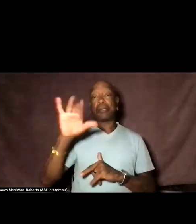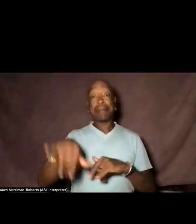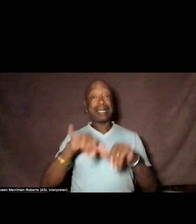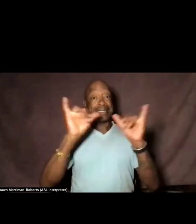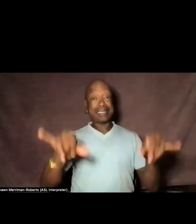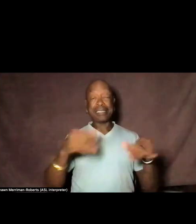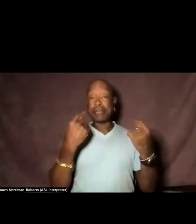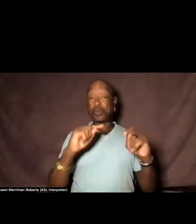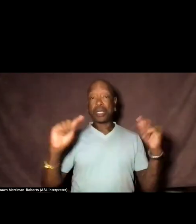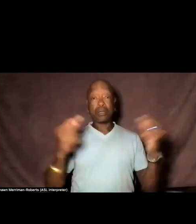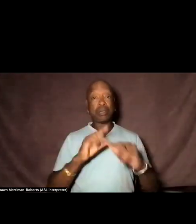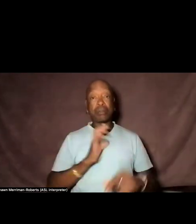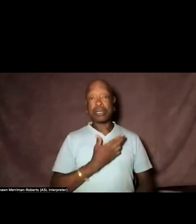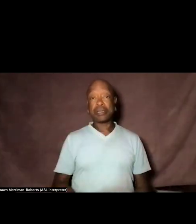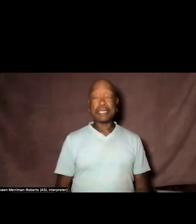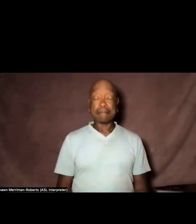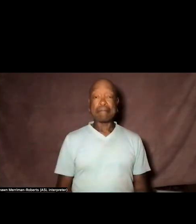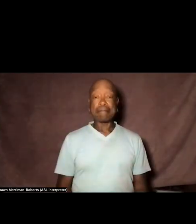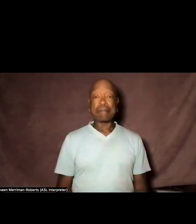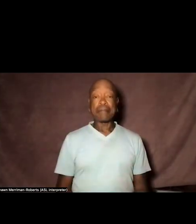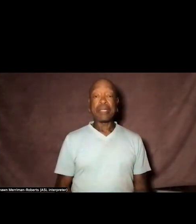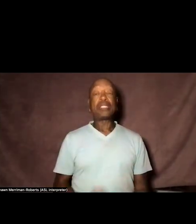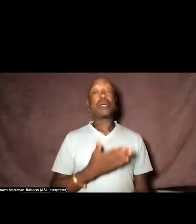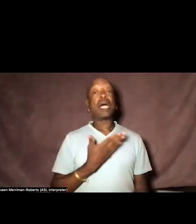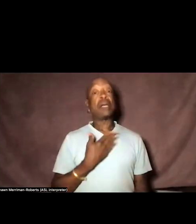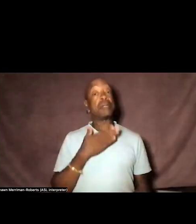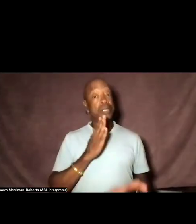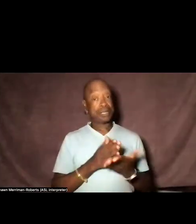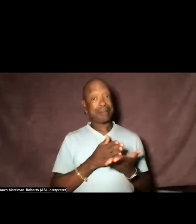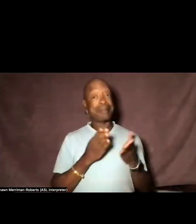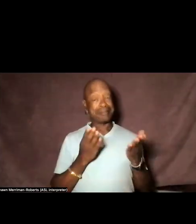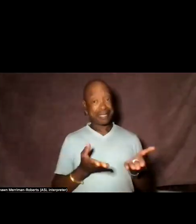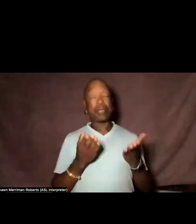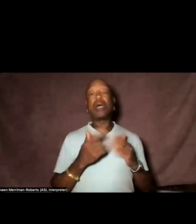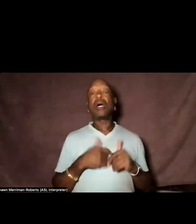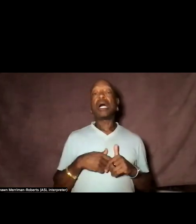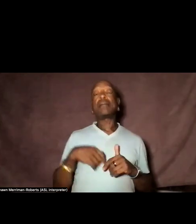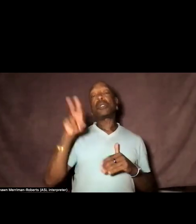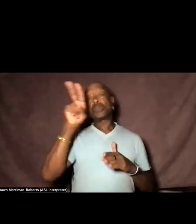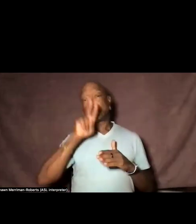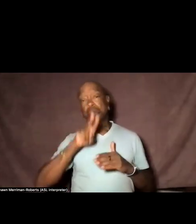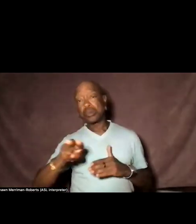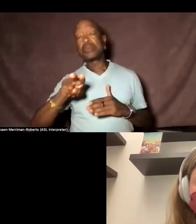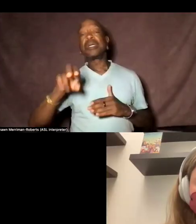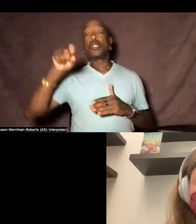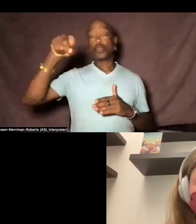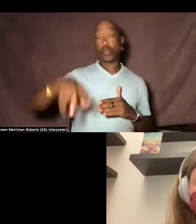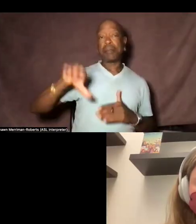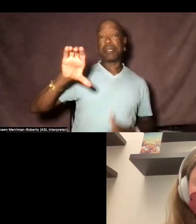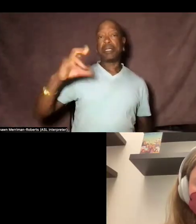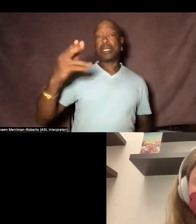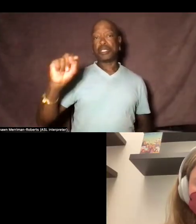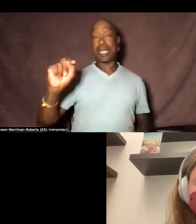harm us so I'm going to stop there I'm going to drop in the chat the few links that I mentioned